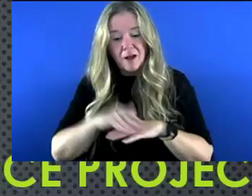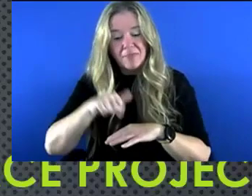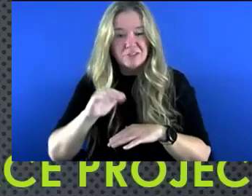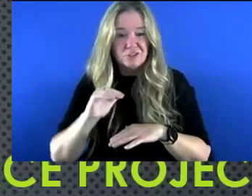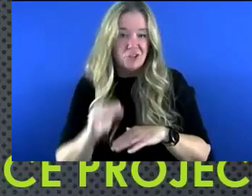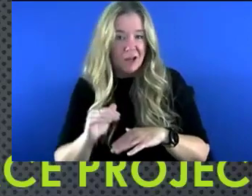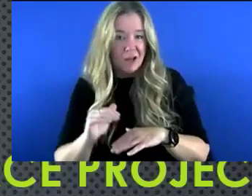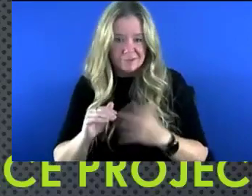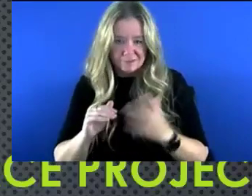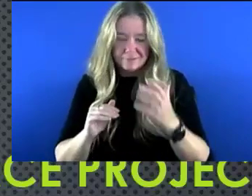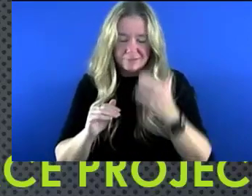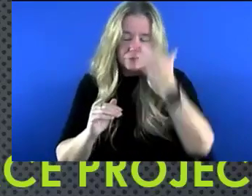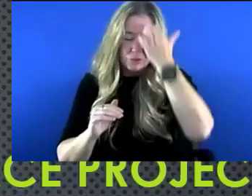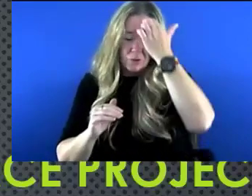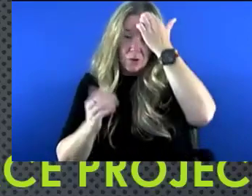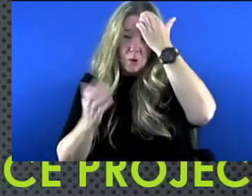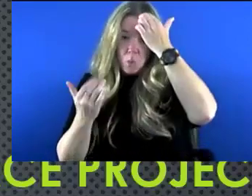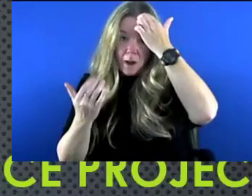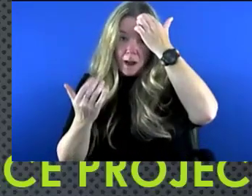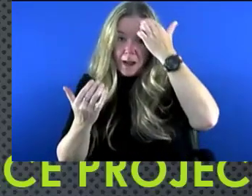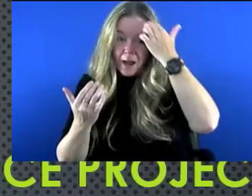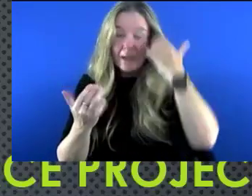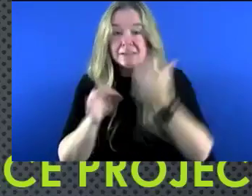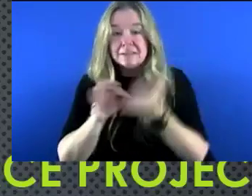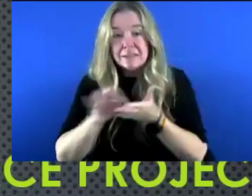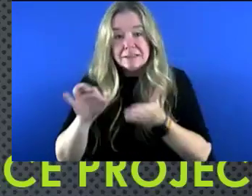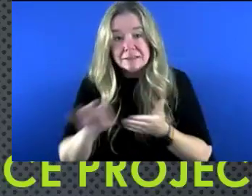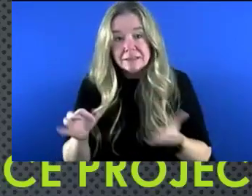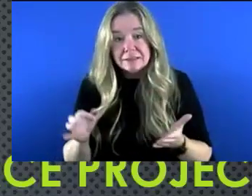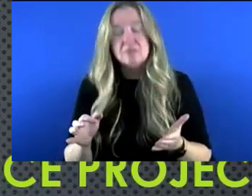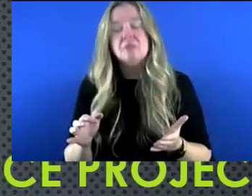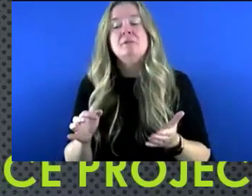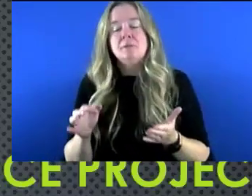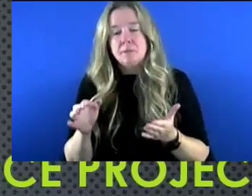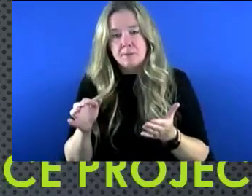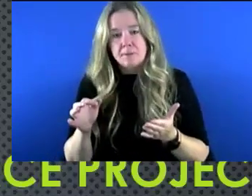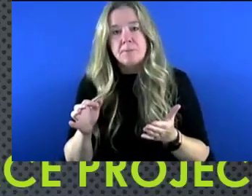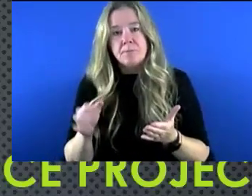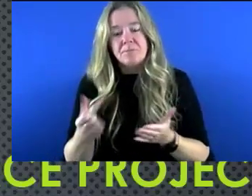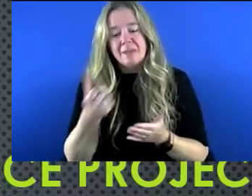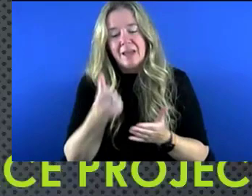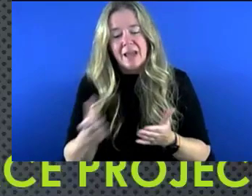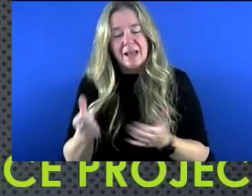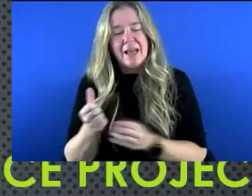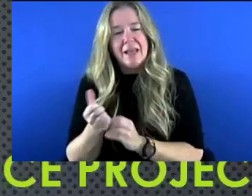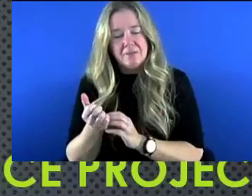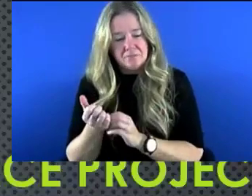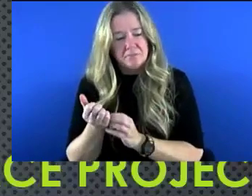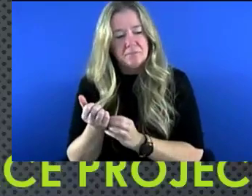and the reason we do that is because anyone--